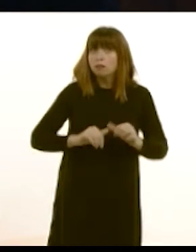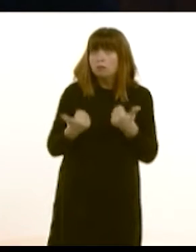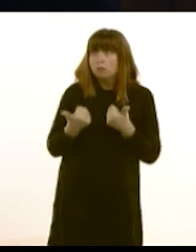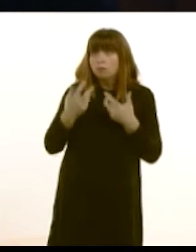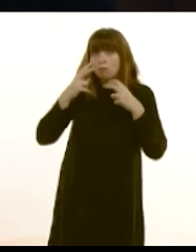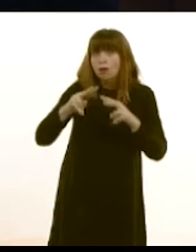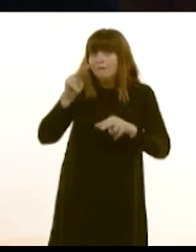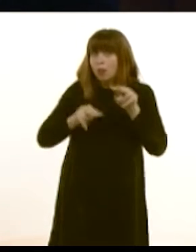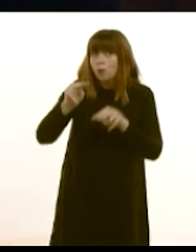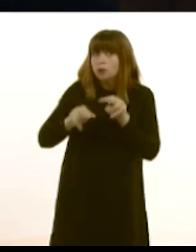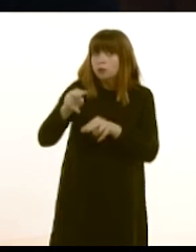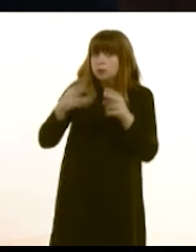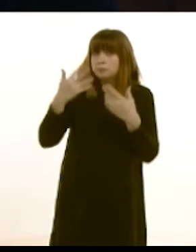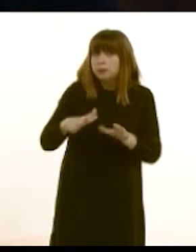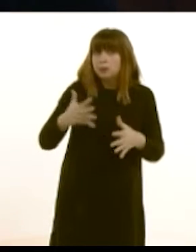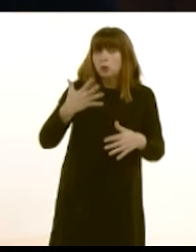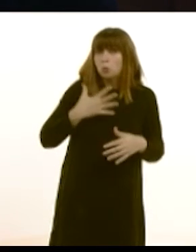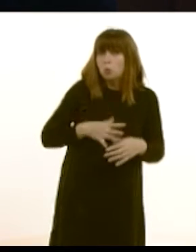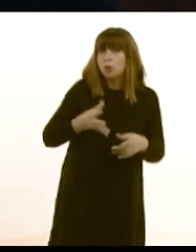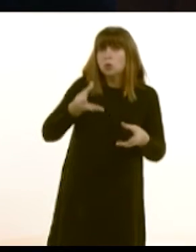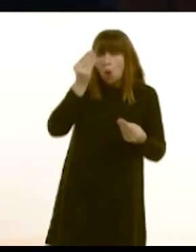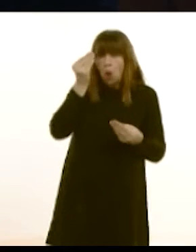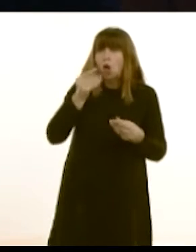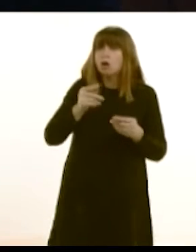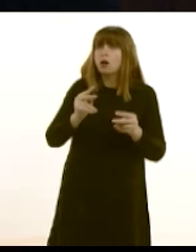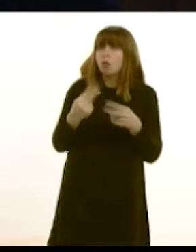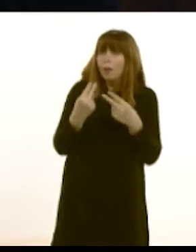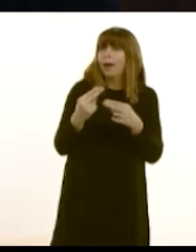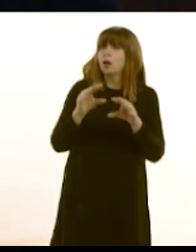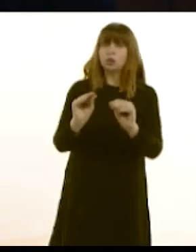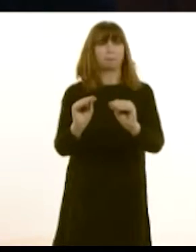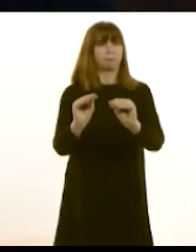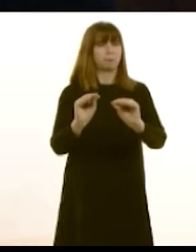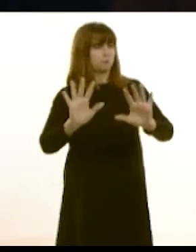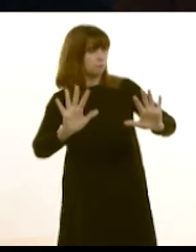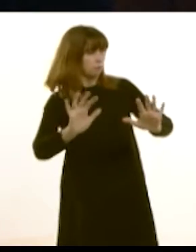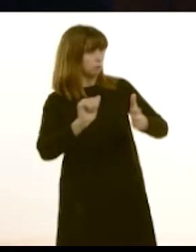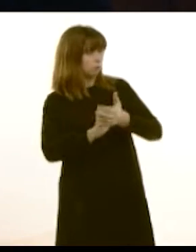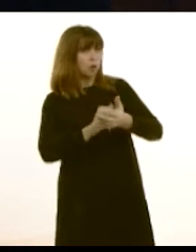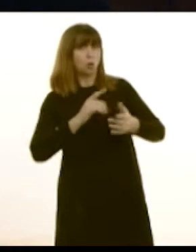so that we can build in as many learning points as possible to make other locations resilient against flooding in the future?